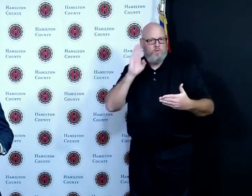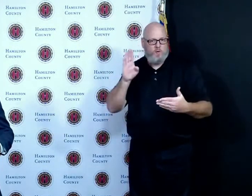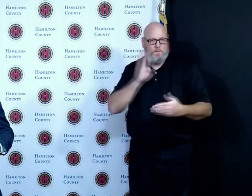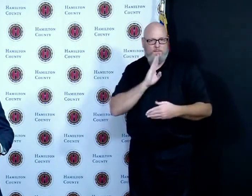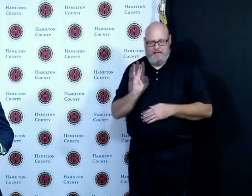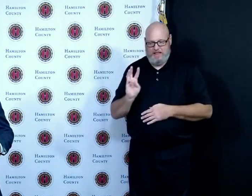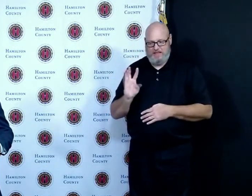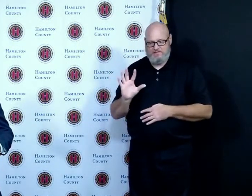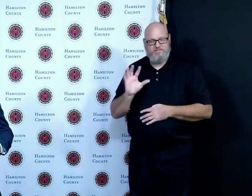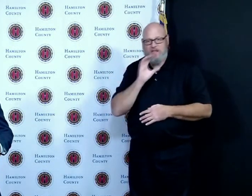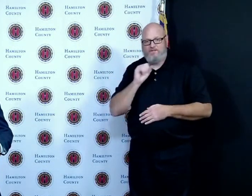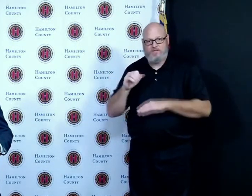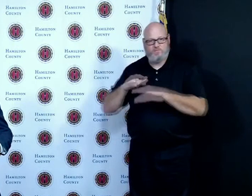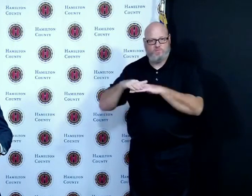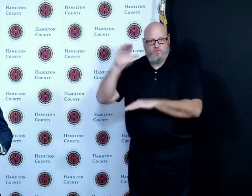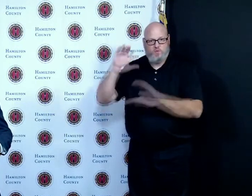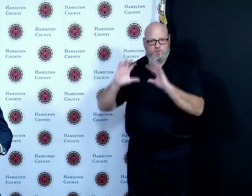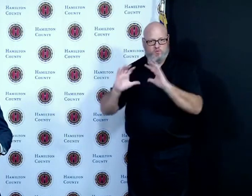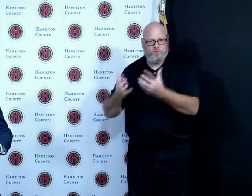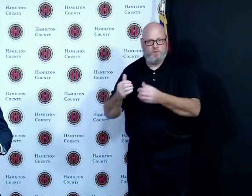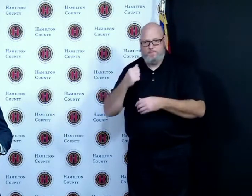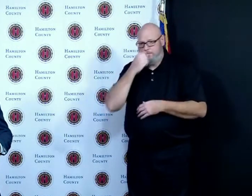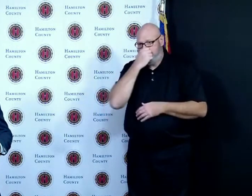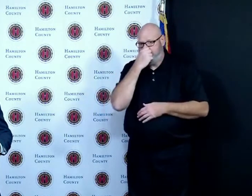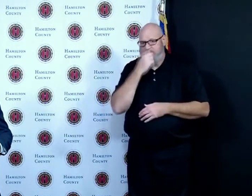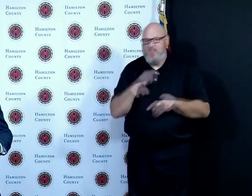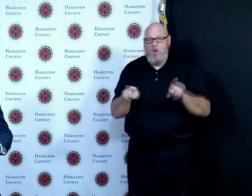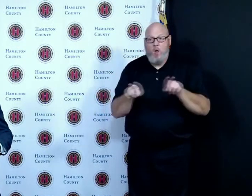I'm going to add one layer to wash your hands stay distanced